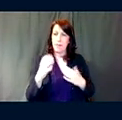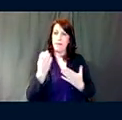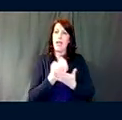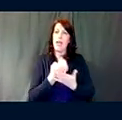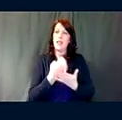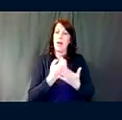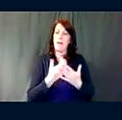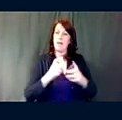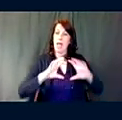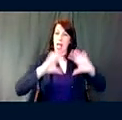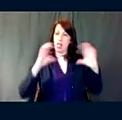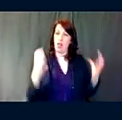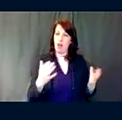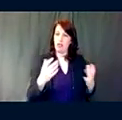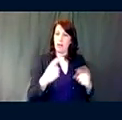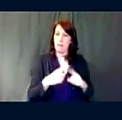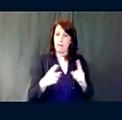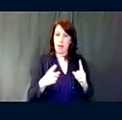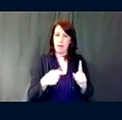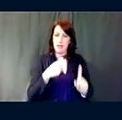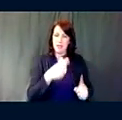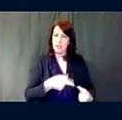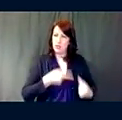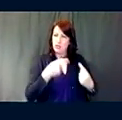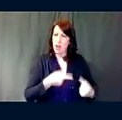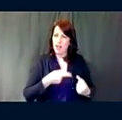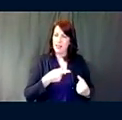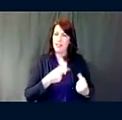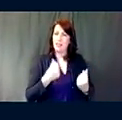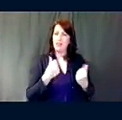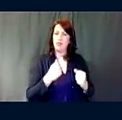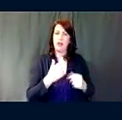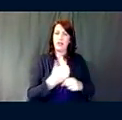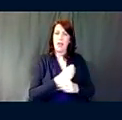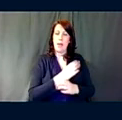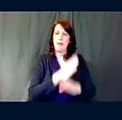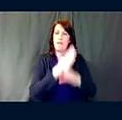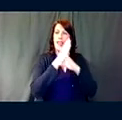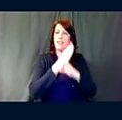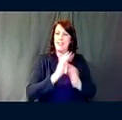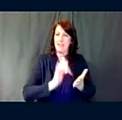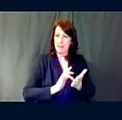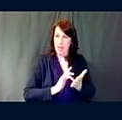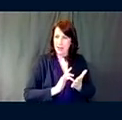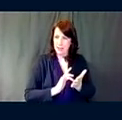BECAUSE OF MASSIVE DYSFUNCTION IN THE ECONOMY AT LARGE BUT HAS BEEN STRUGGLING IN GETTING